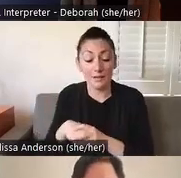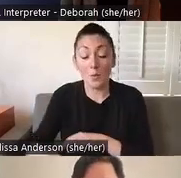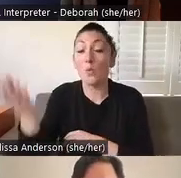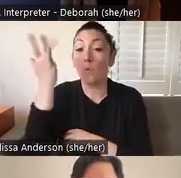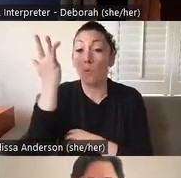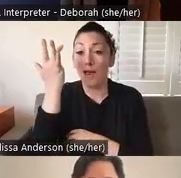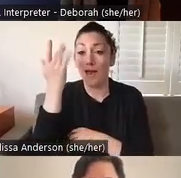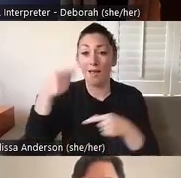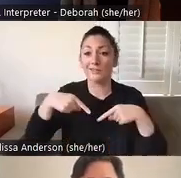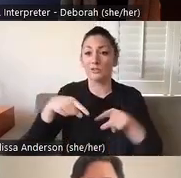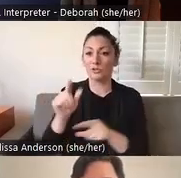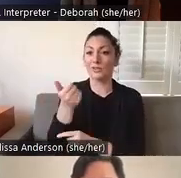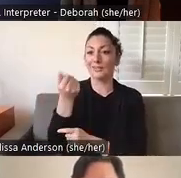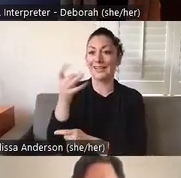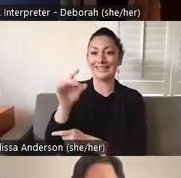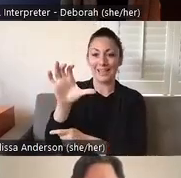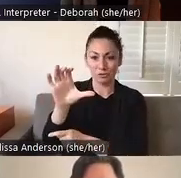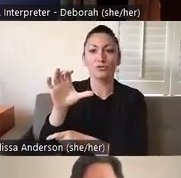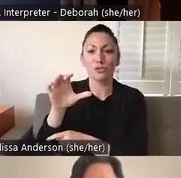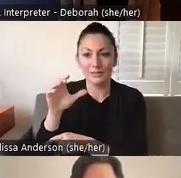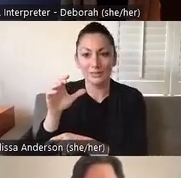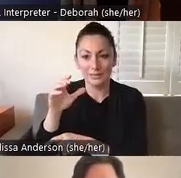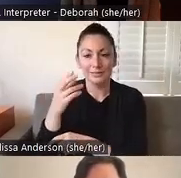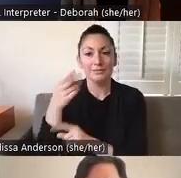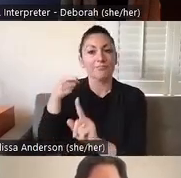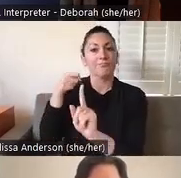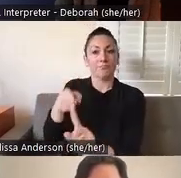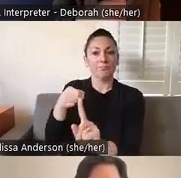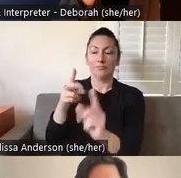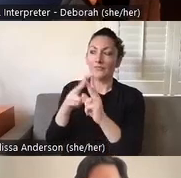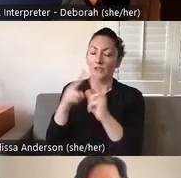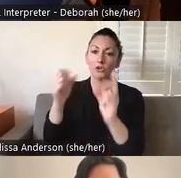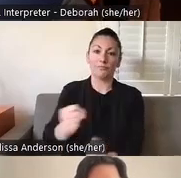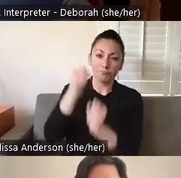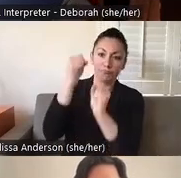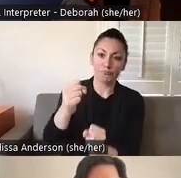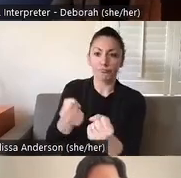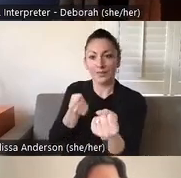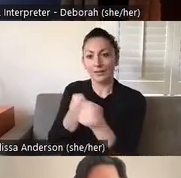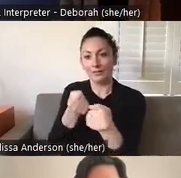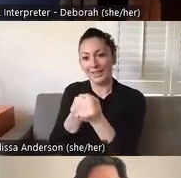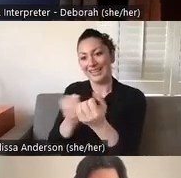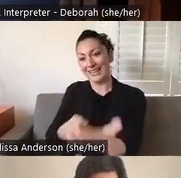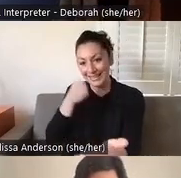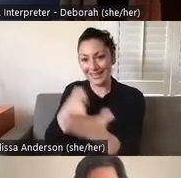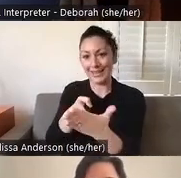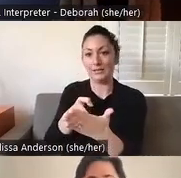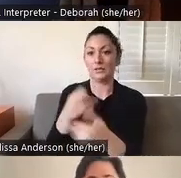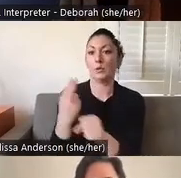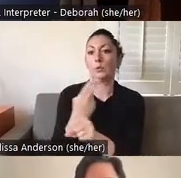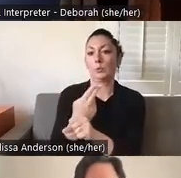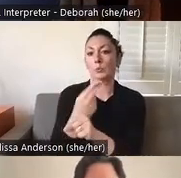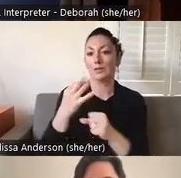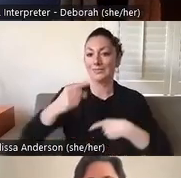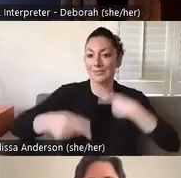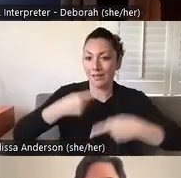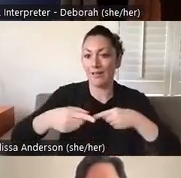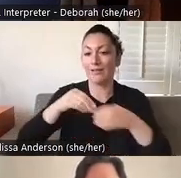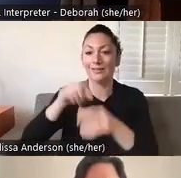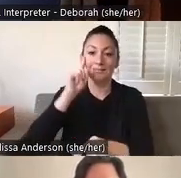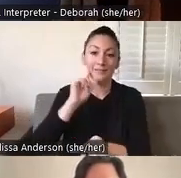is a bit of an enemy because during the 1800s, Bell very strongly advocated against the use